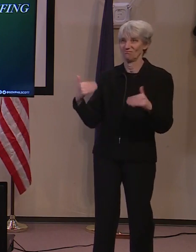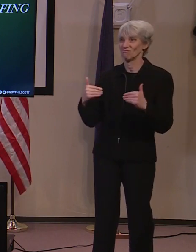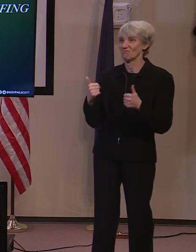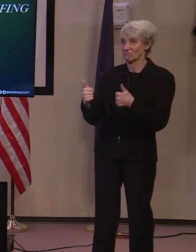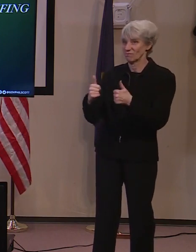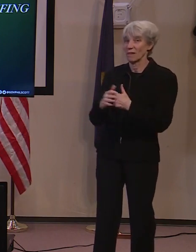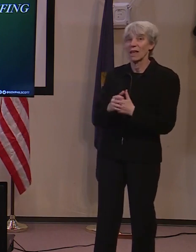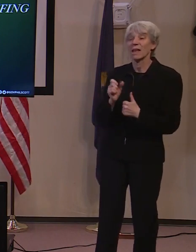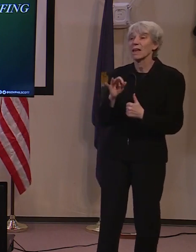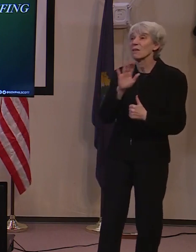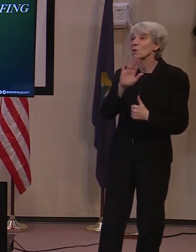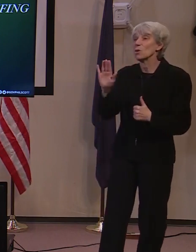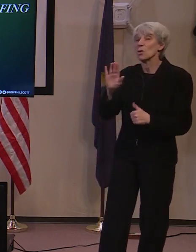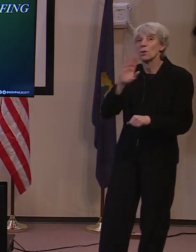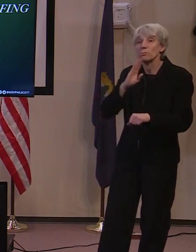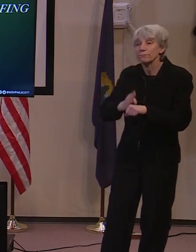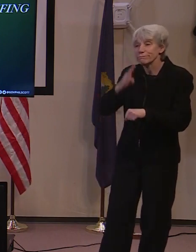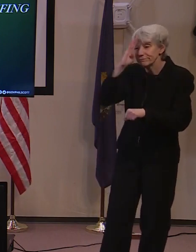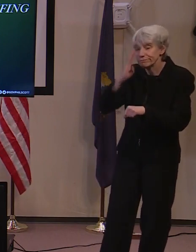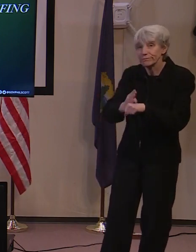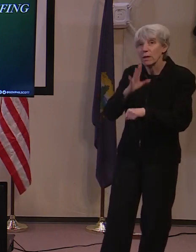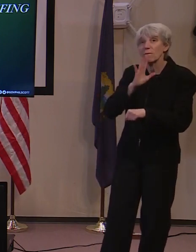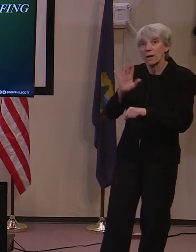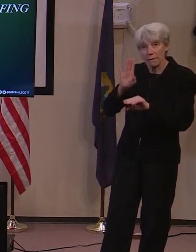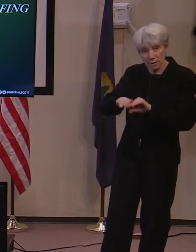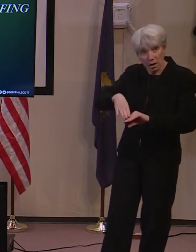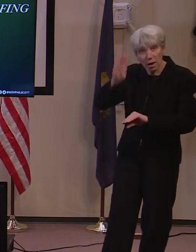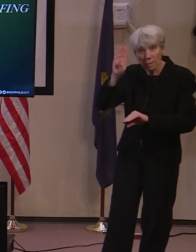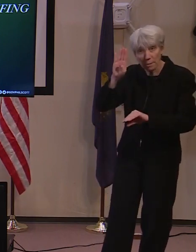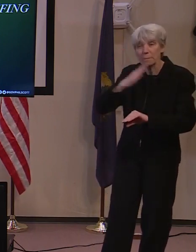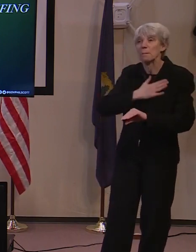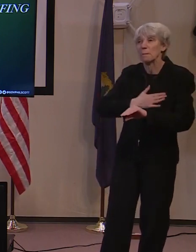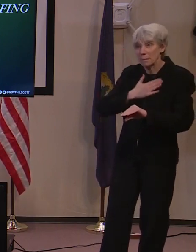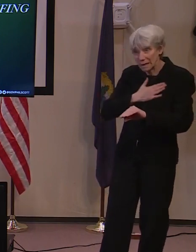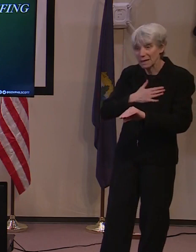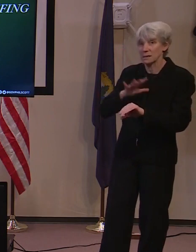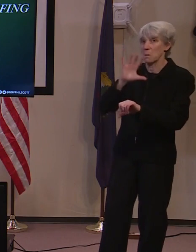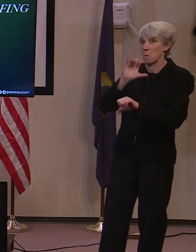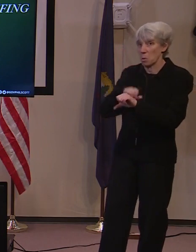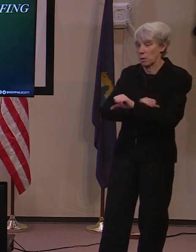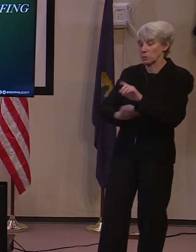child who is five years or older, please get them vaccinated. You can